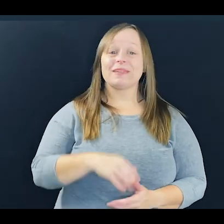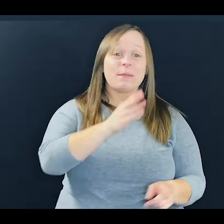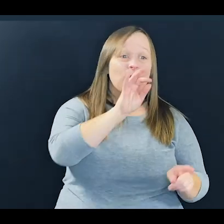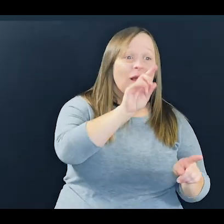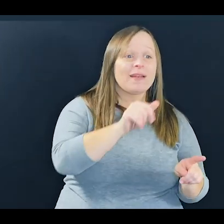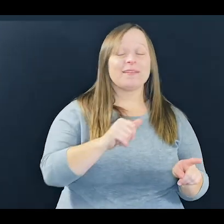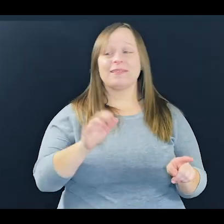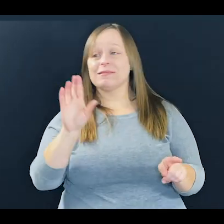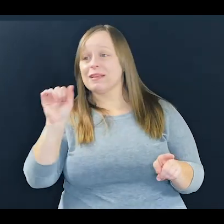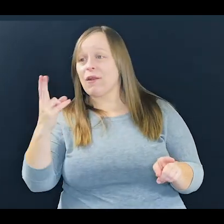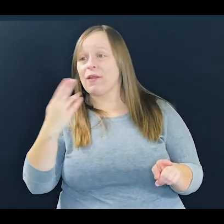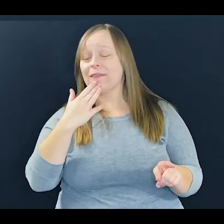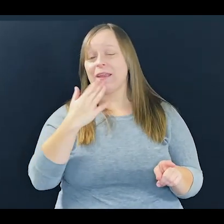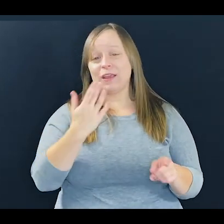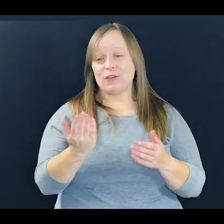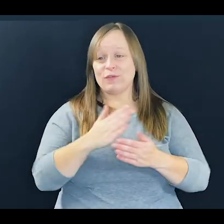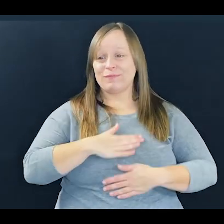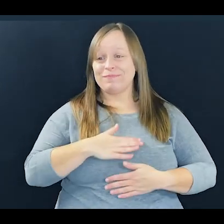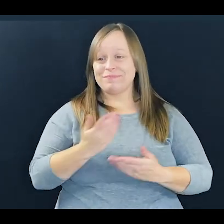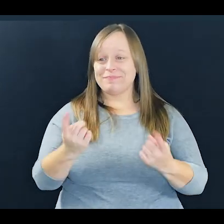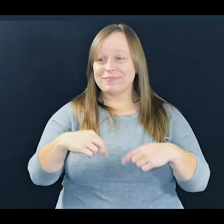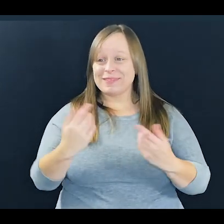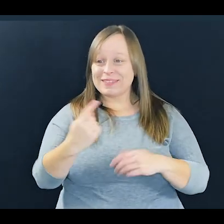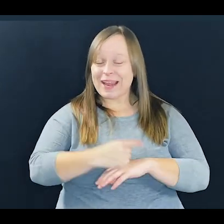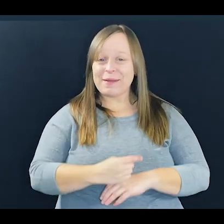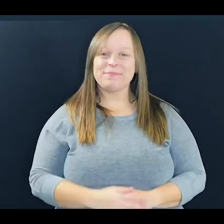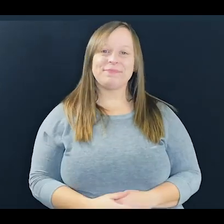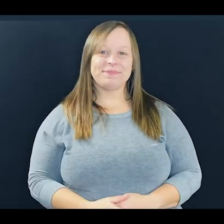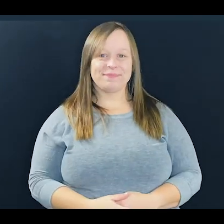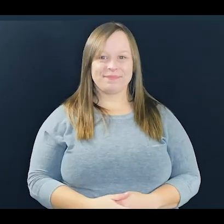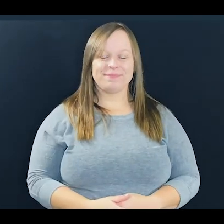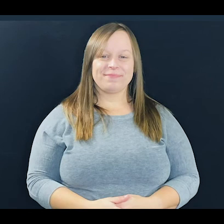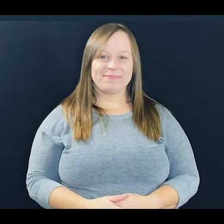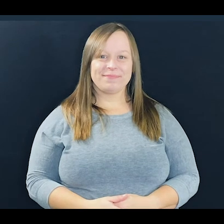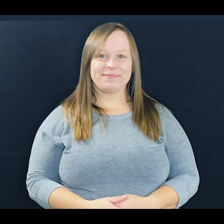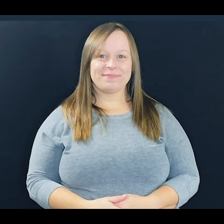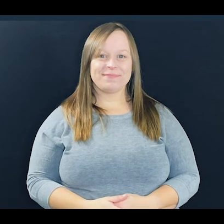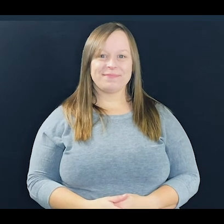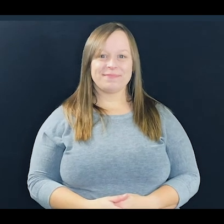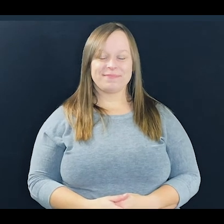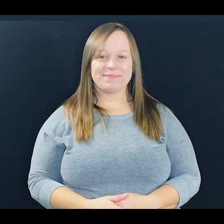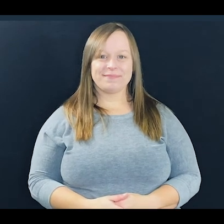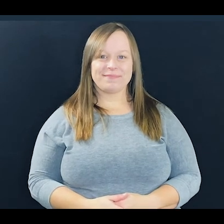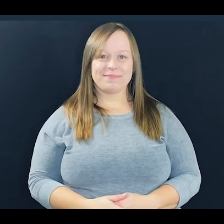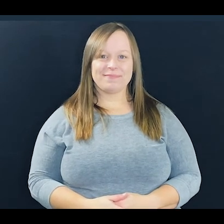Brendan and Sarah, thank you so much for your time today. Thank you. Thanks for having us.